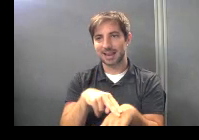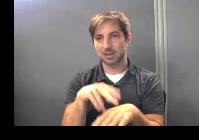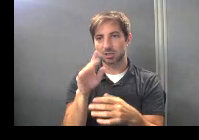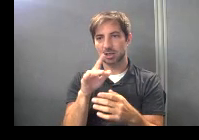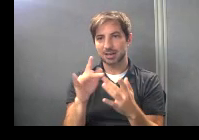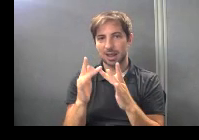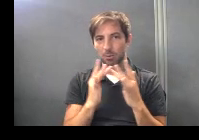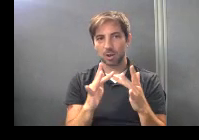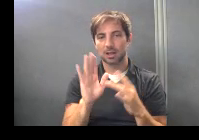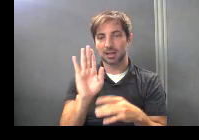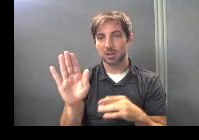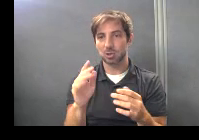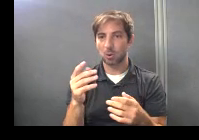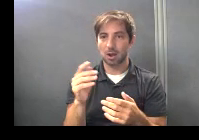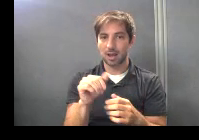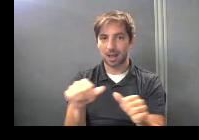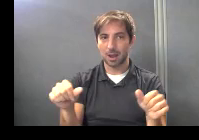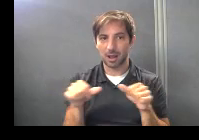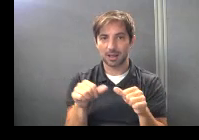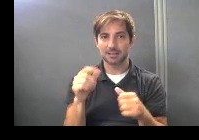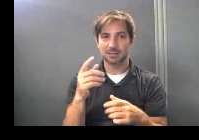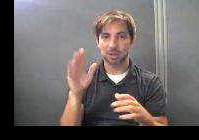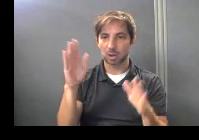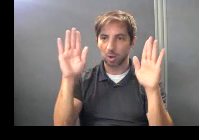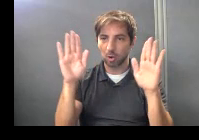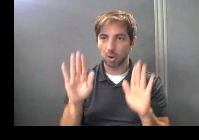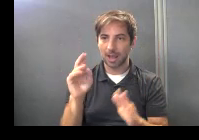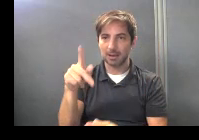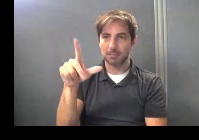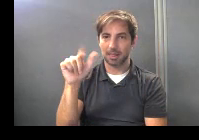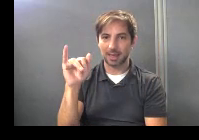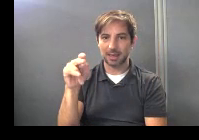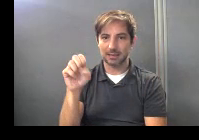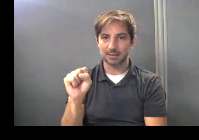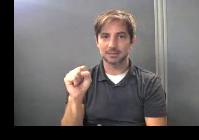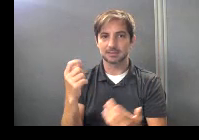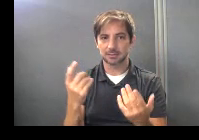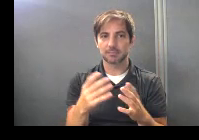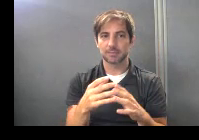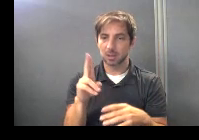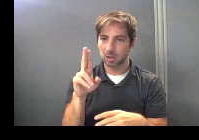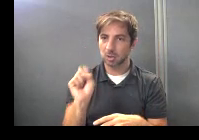PLAINS ADA CENTER. THE ACCESS BOARD HAS RESOURCES.